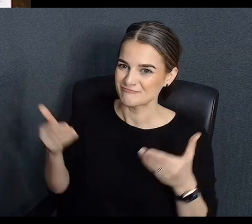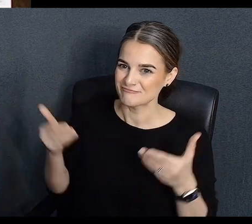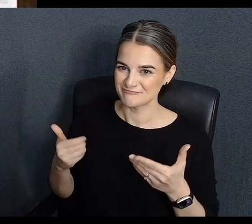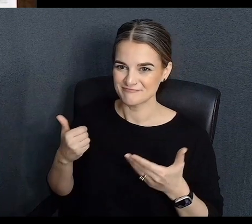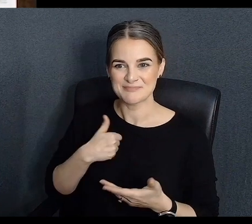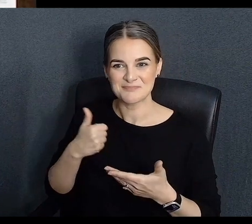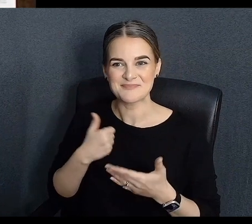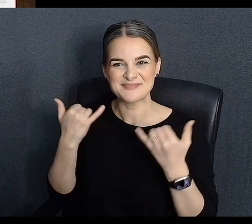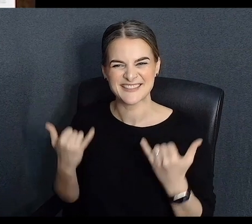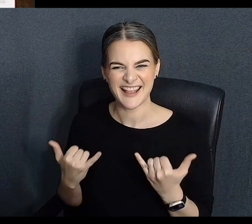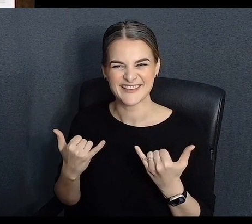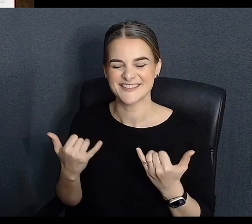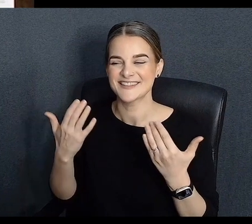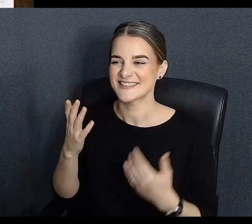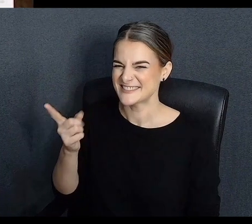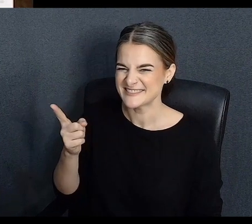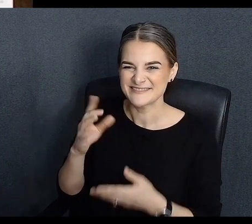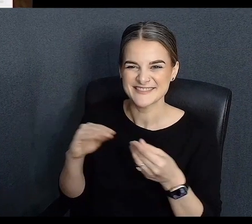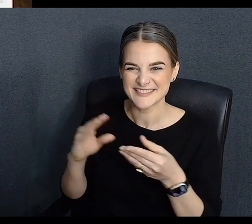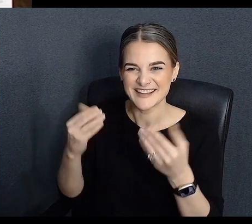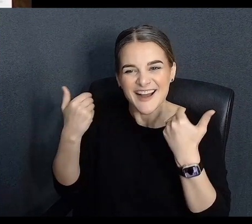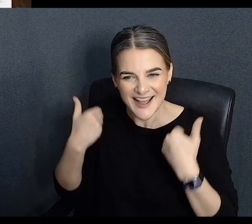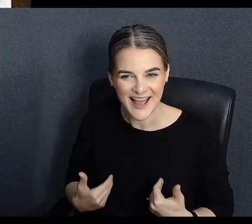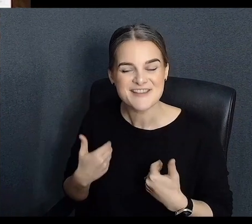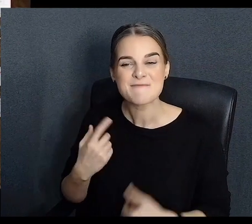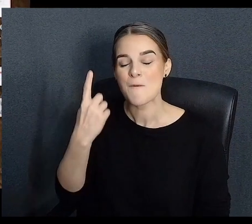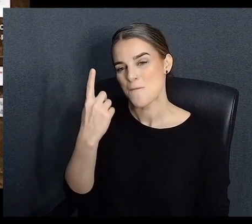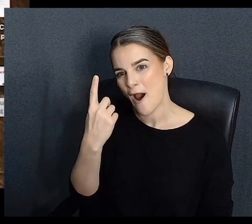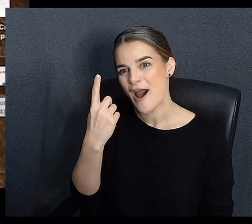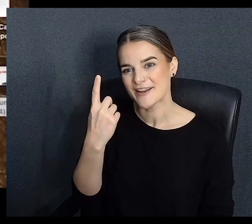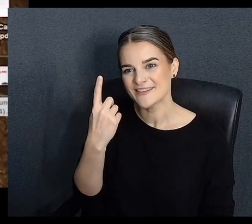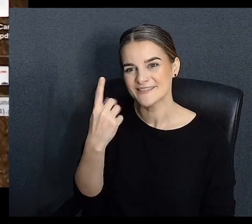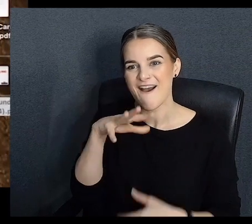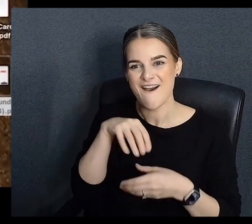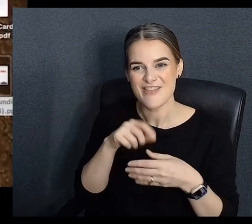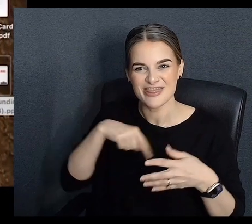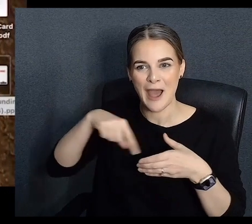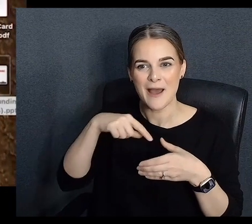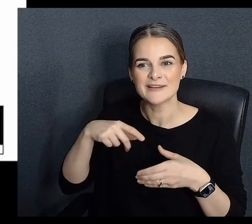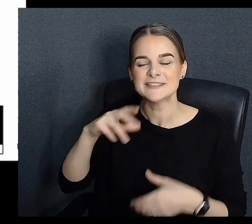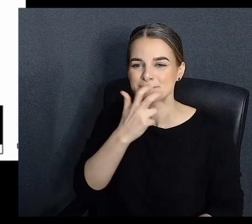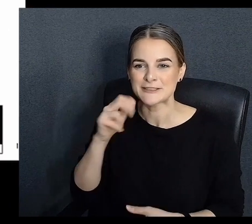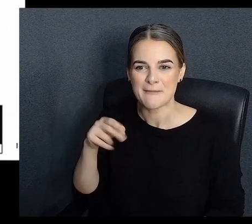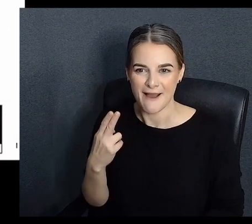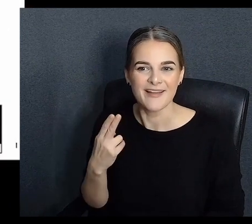So, like Caitlin said, I am one of the speech language pathologists and AAC services coordinators